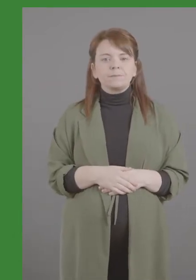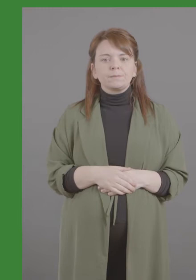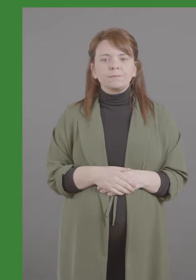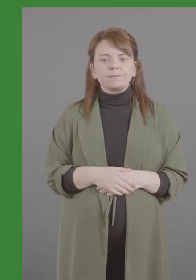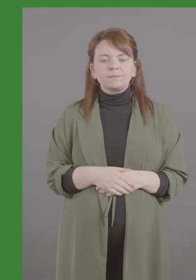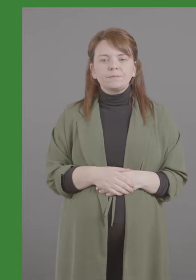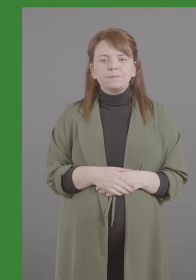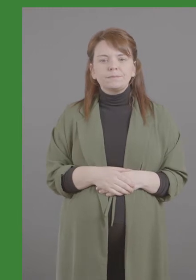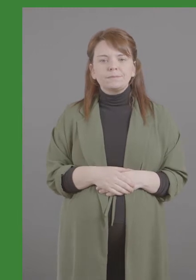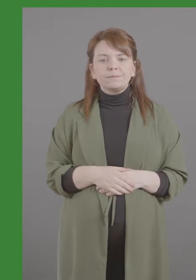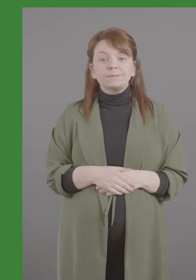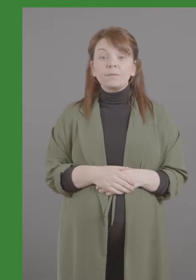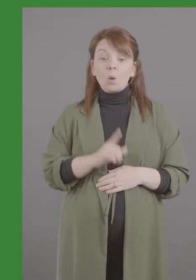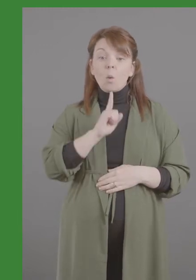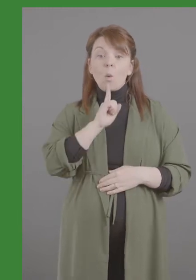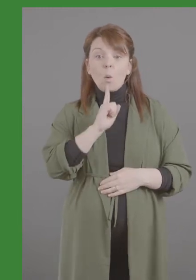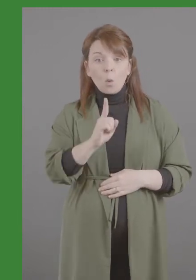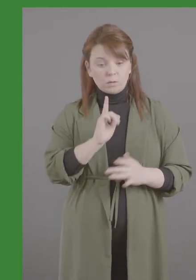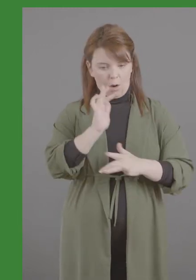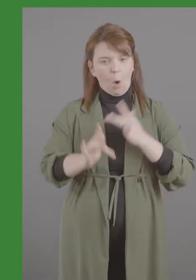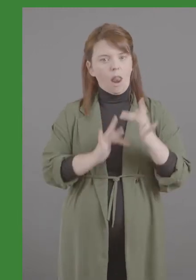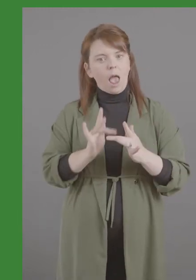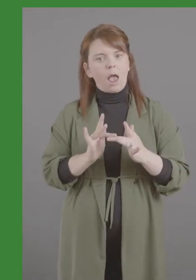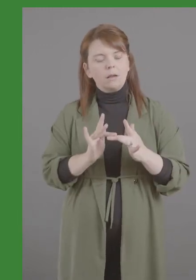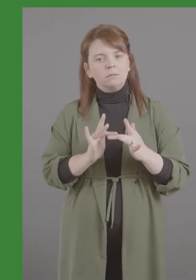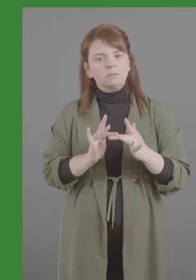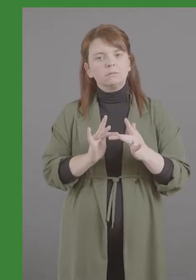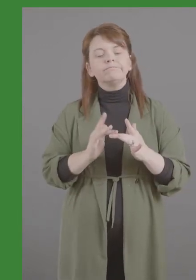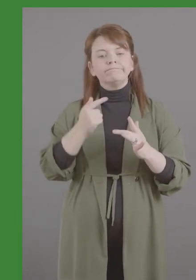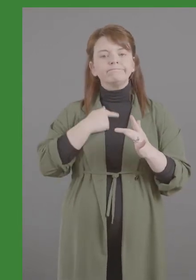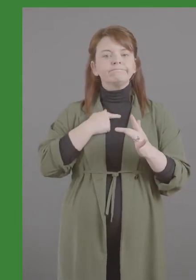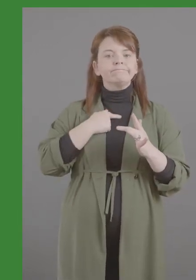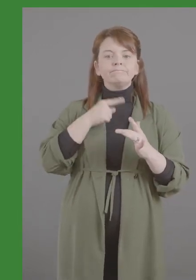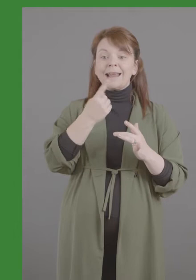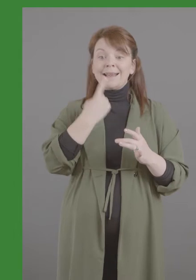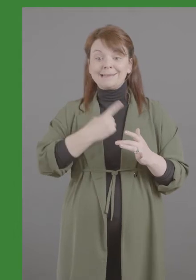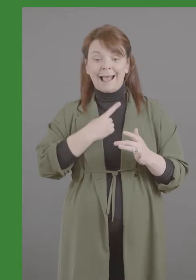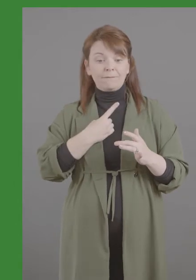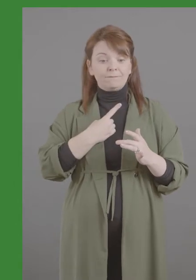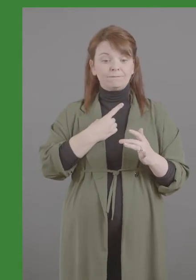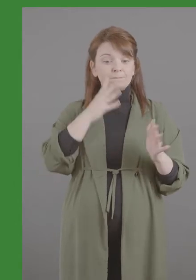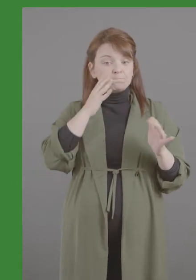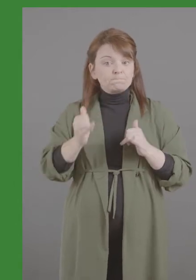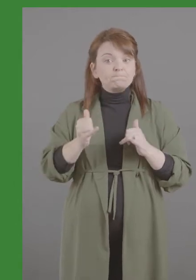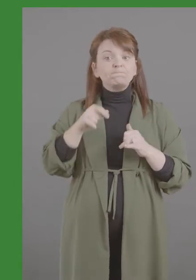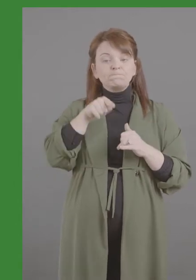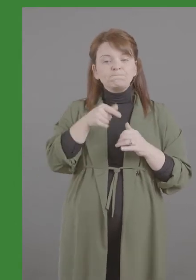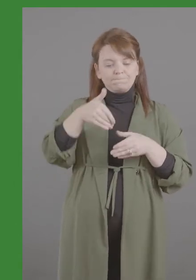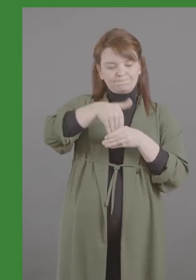Order test kits online. You can order self-test kits containing seven tests for home delivery.